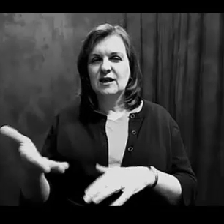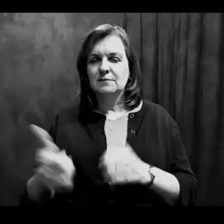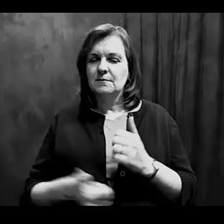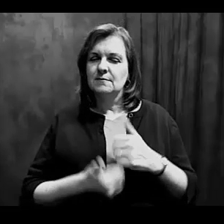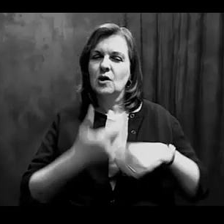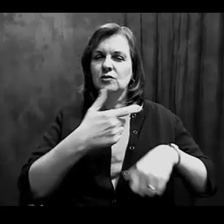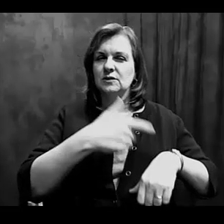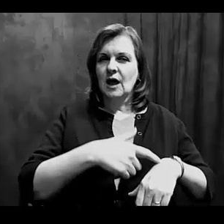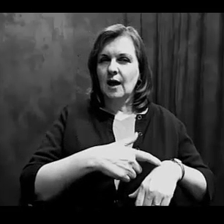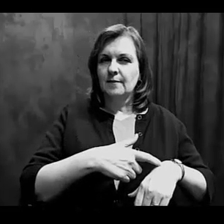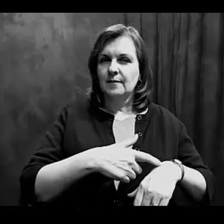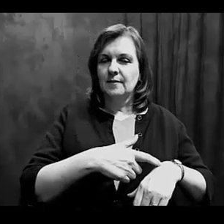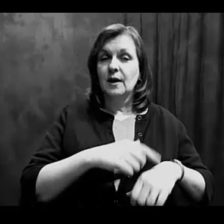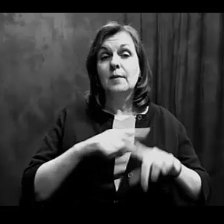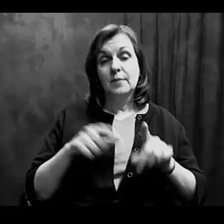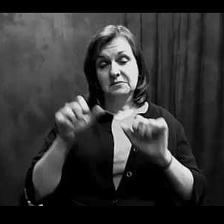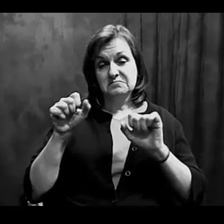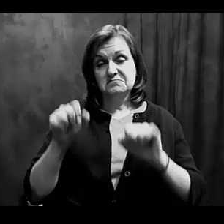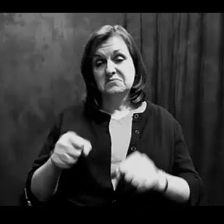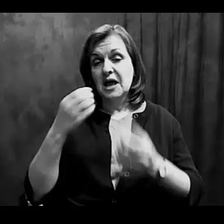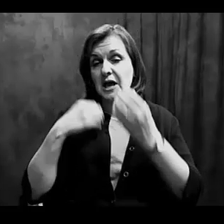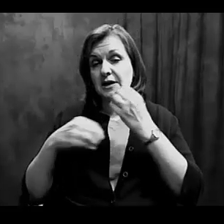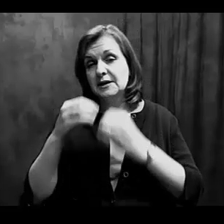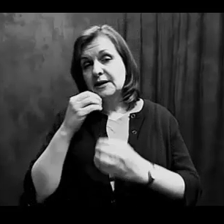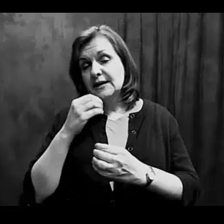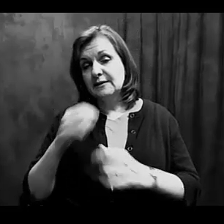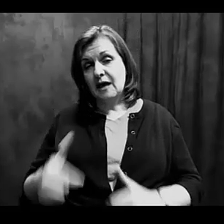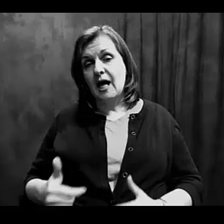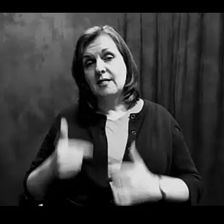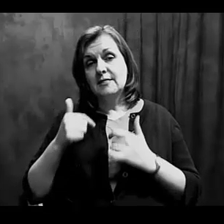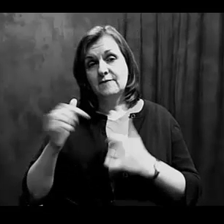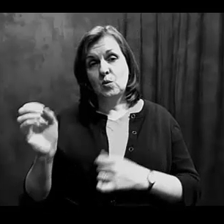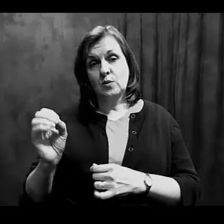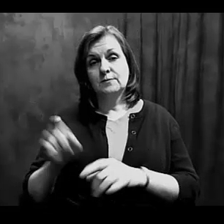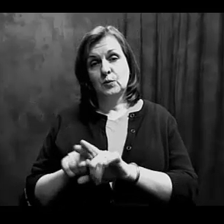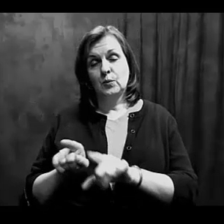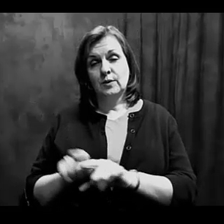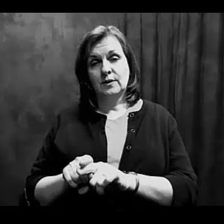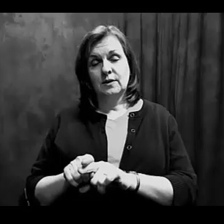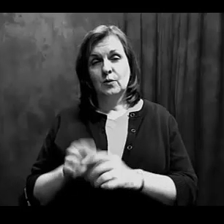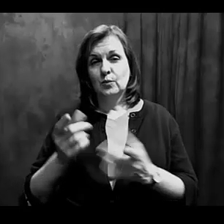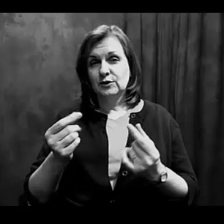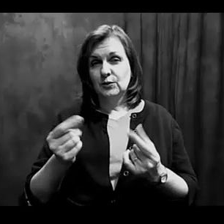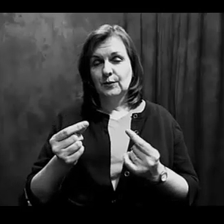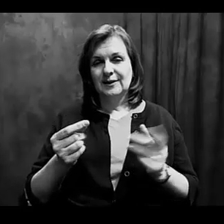dead things most of the time but is not beyond feeding on something that is still live